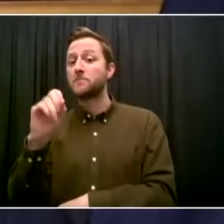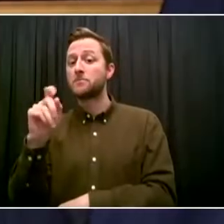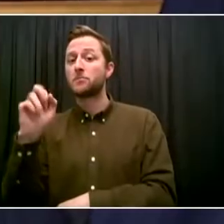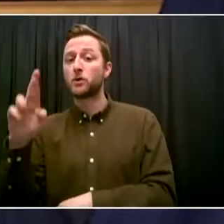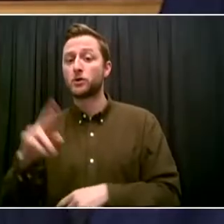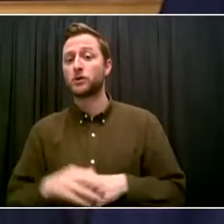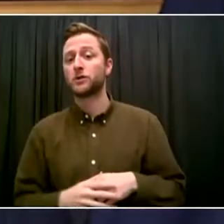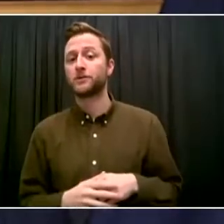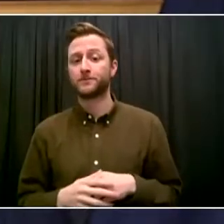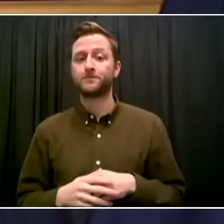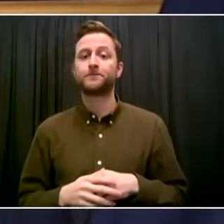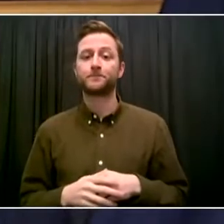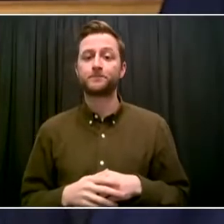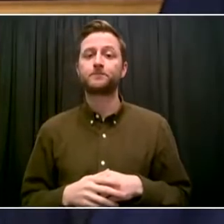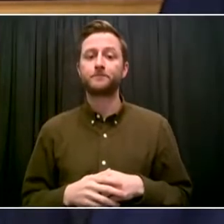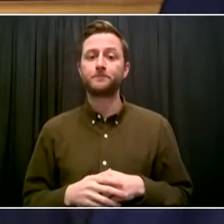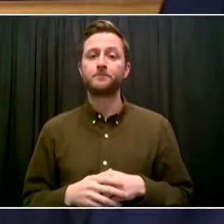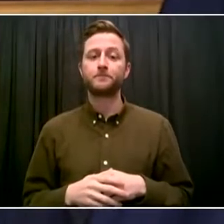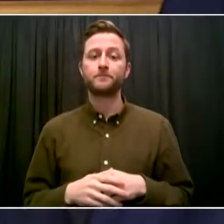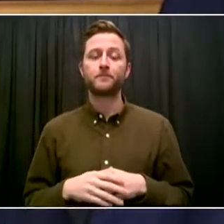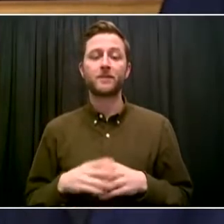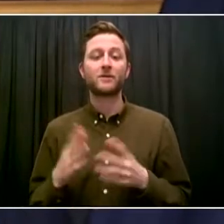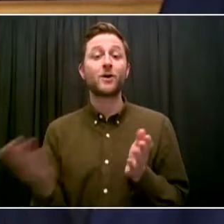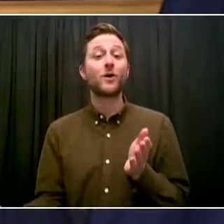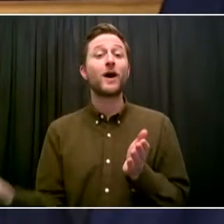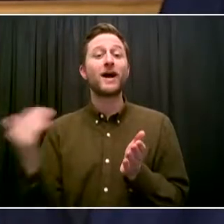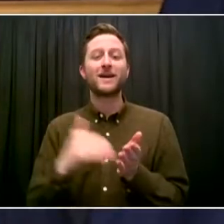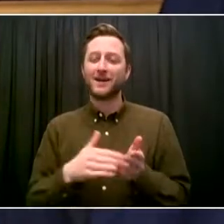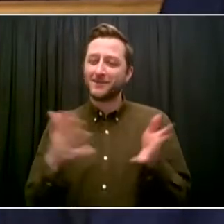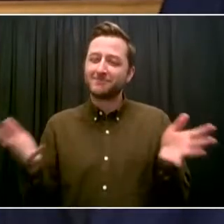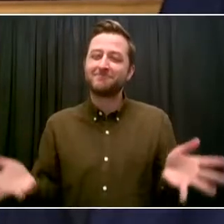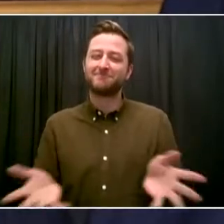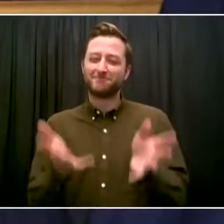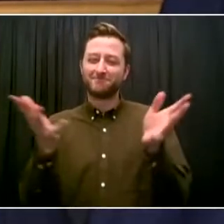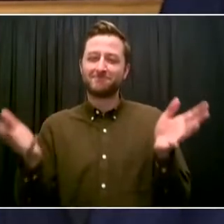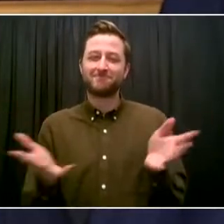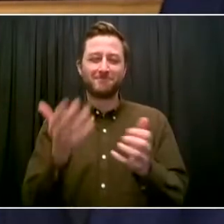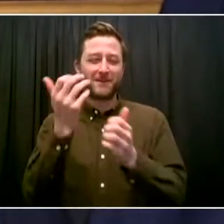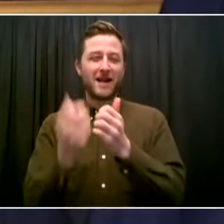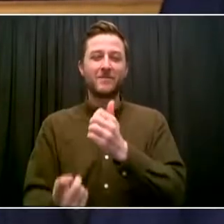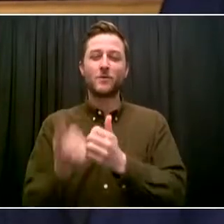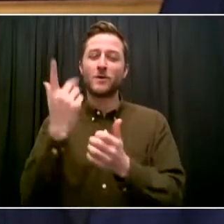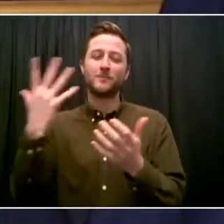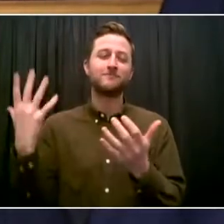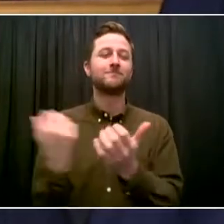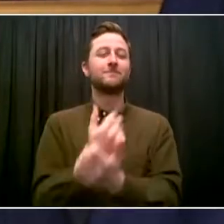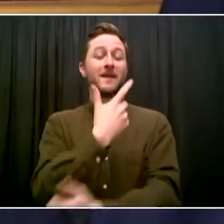THROUGH THE PROR PEPTOROCOL OF